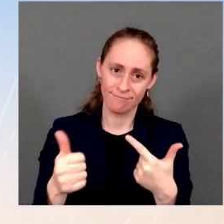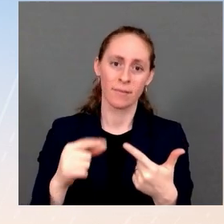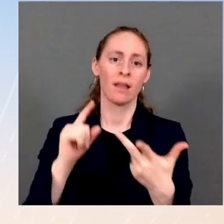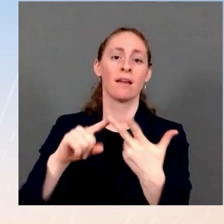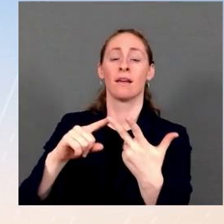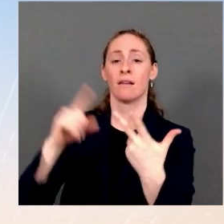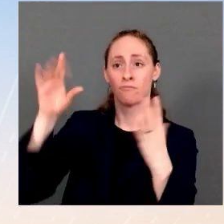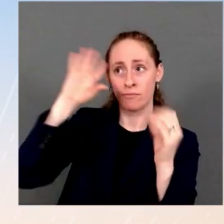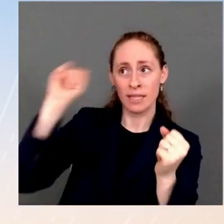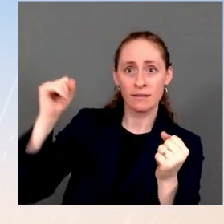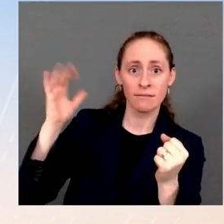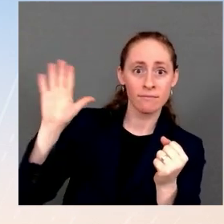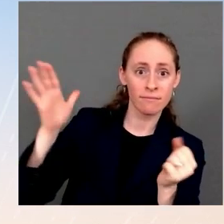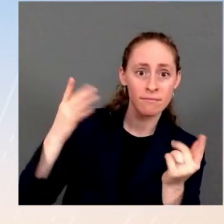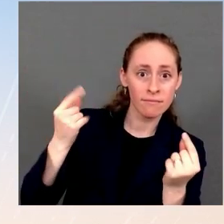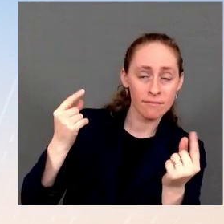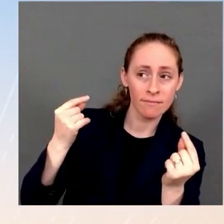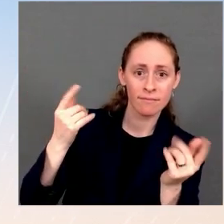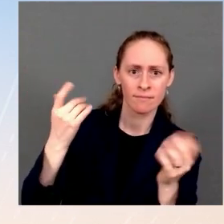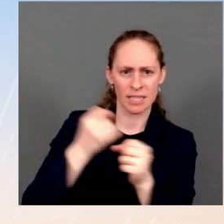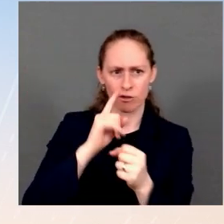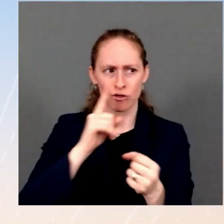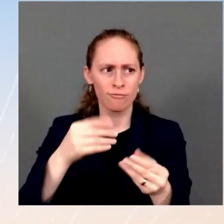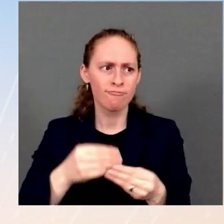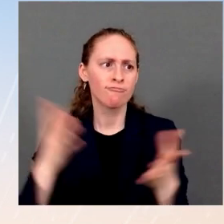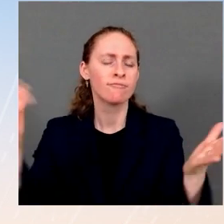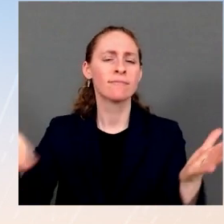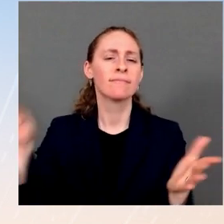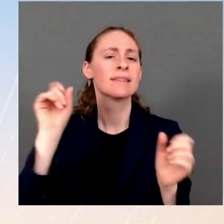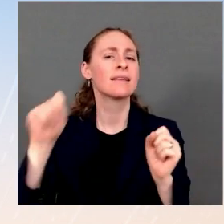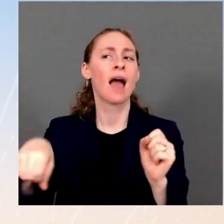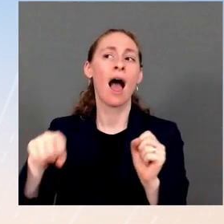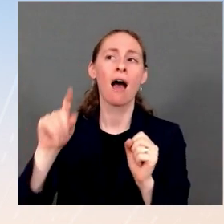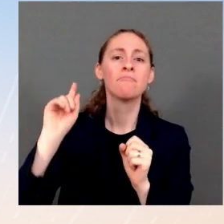that the existing vaccines are optimal for our protection against Omicron.